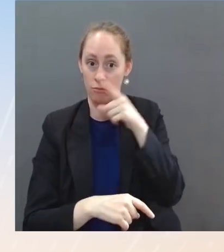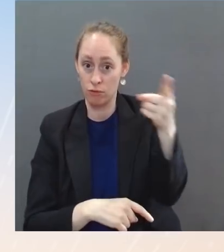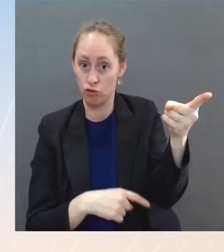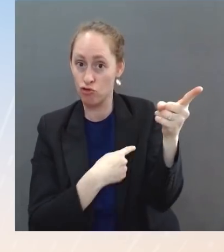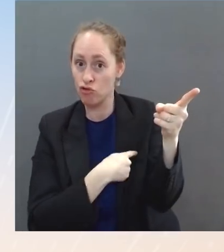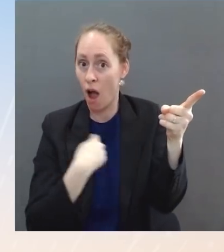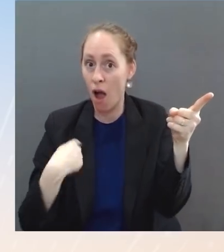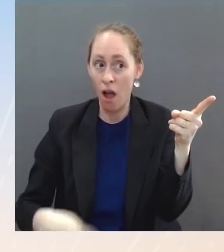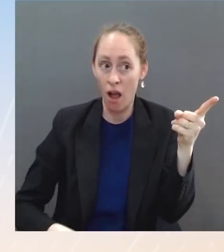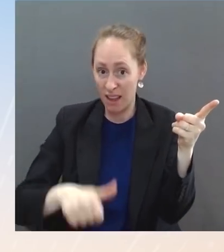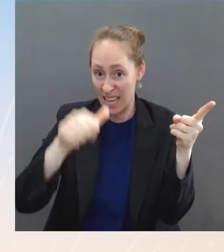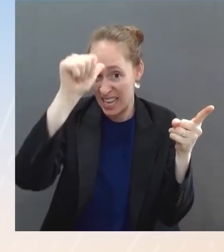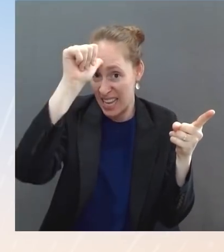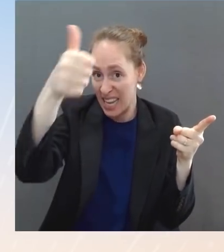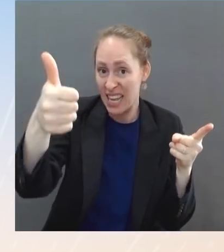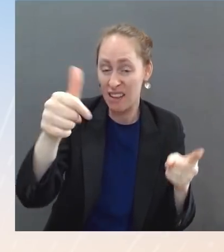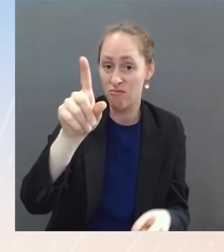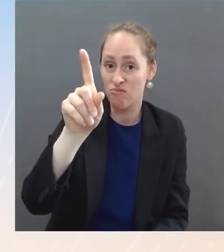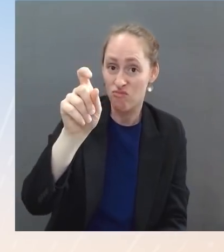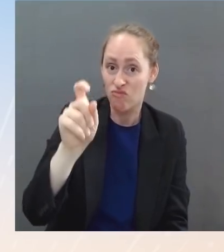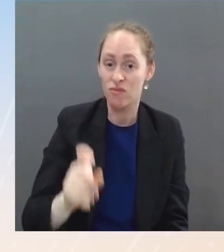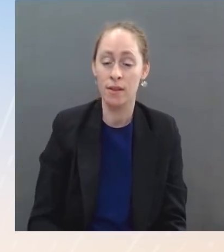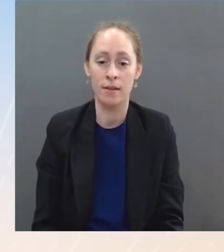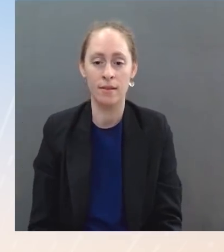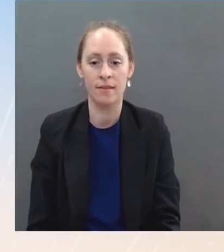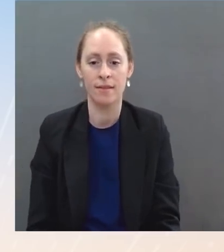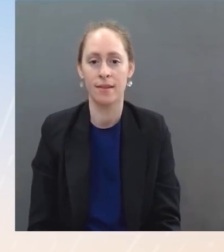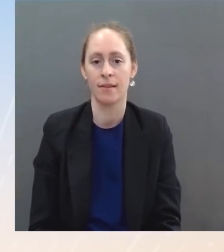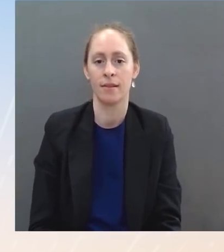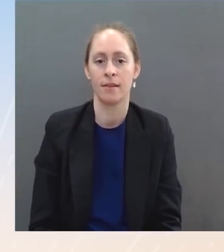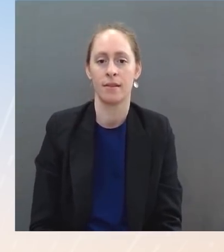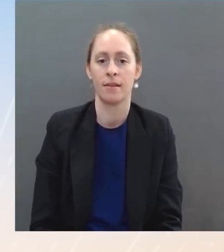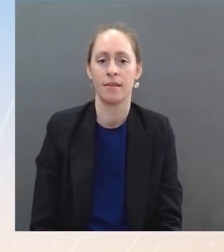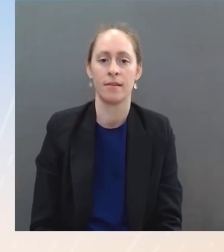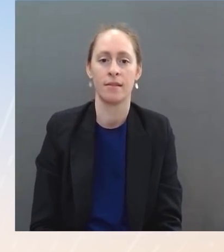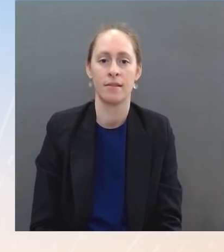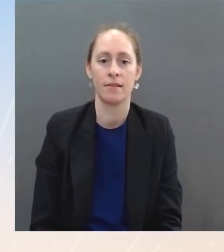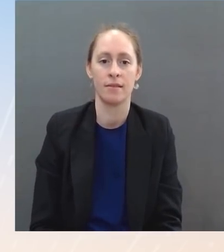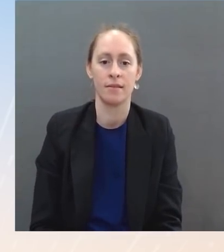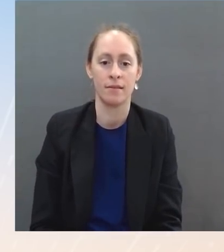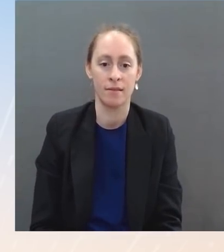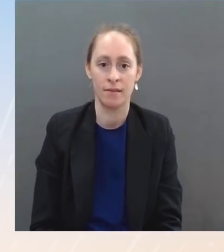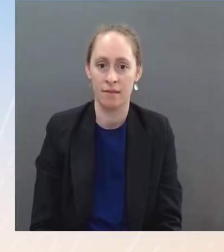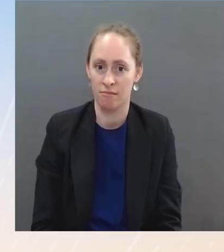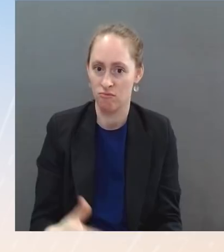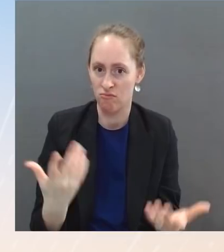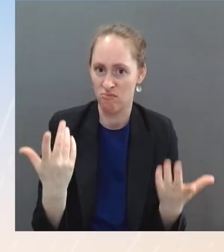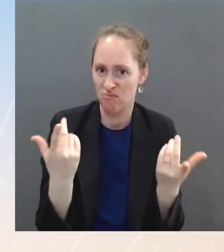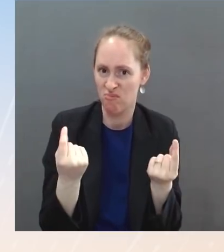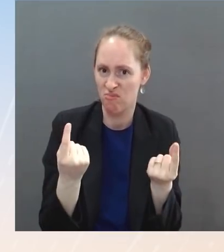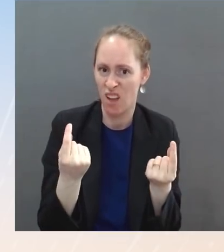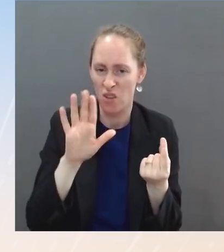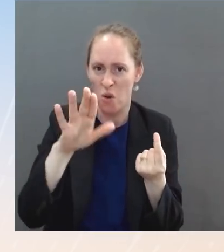Ms. Psaki: Yeah. The Press: Are you going to intensify some criticism of them and others who haven't done so? Ms. Psaki: Well -- well, certainly our expectation